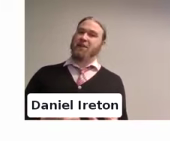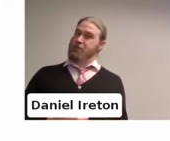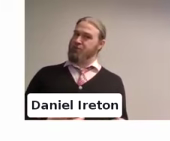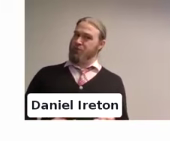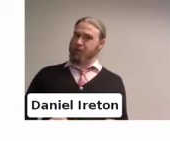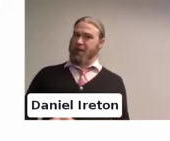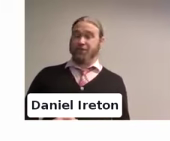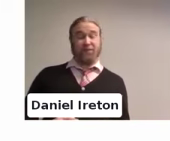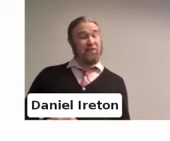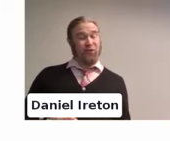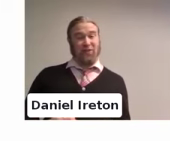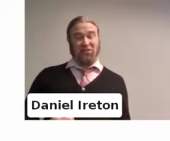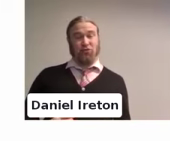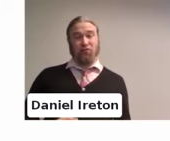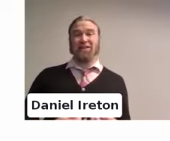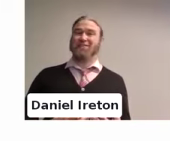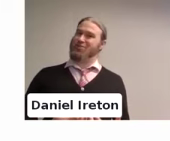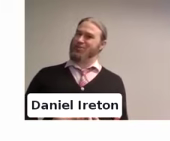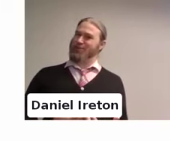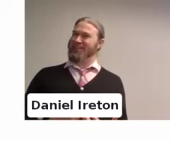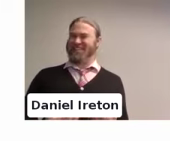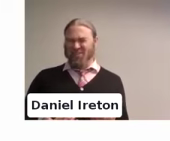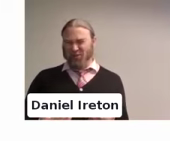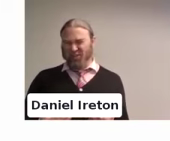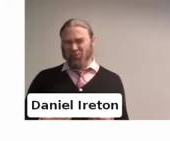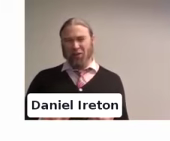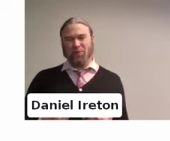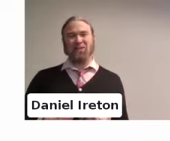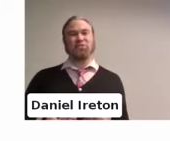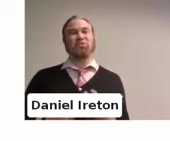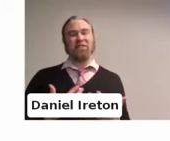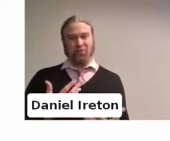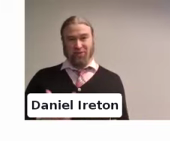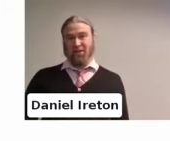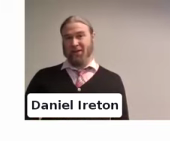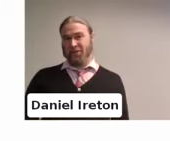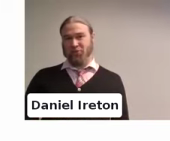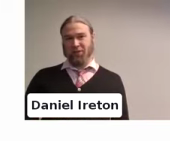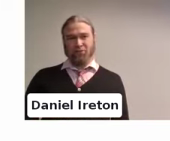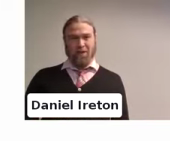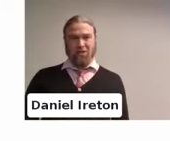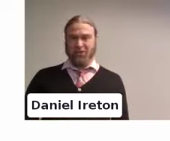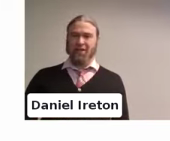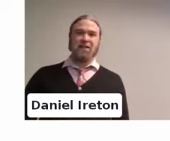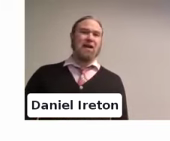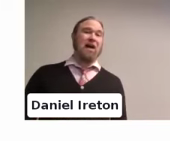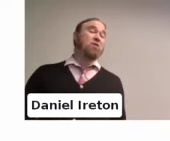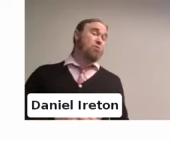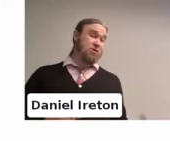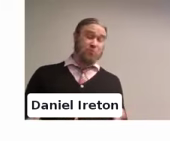These are games that already have some design in place for making them more accessible. Tetris you ranging shapes on a board. If you can work by feel, that's great.